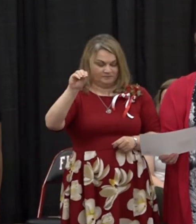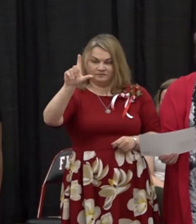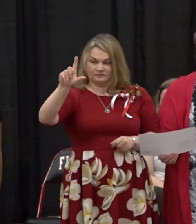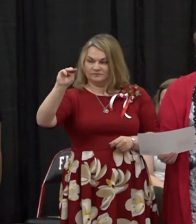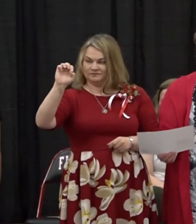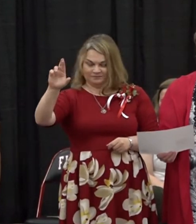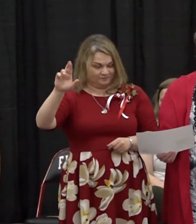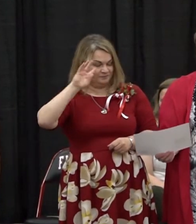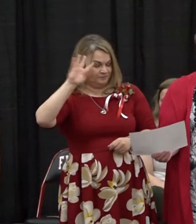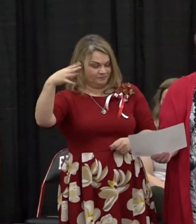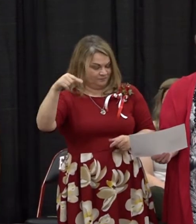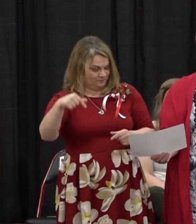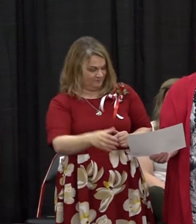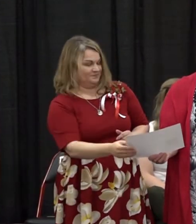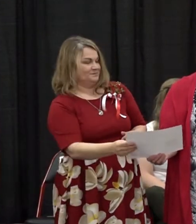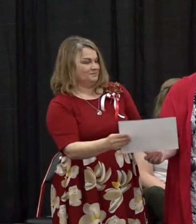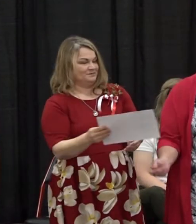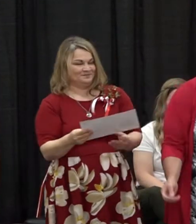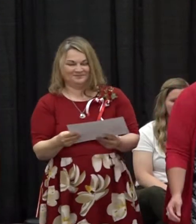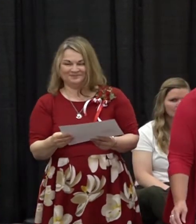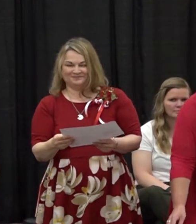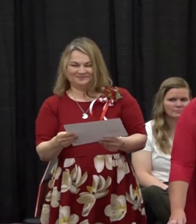Julia Vollmar for fourth quarter.